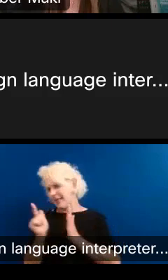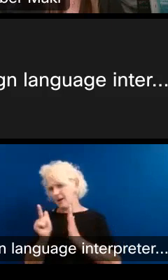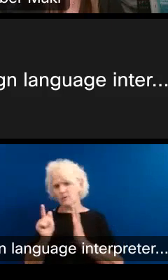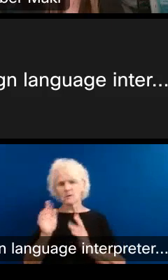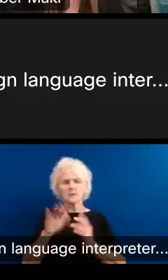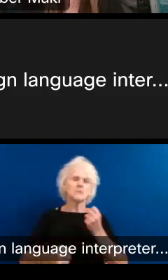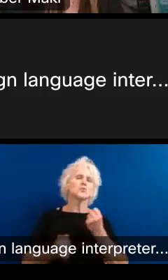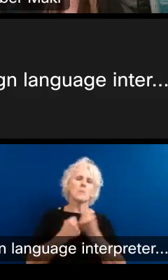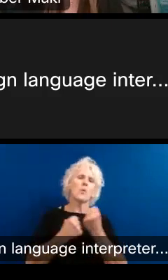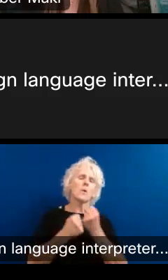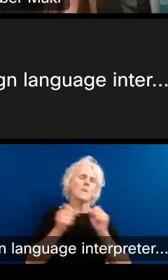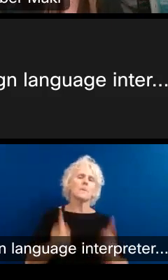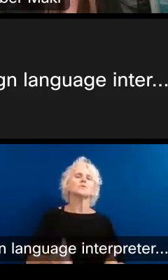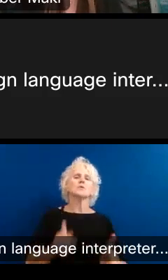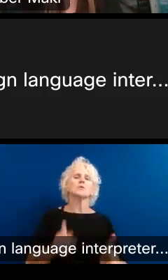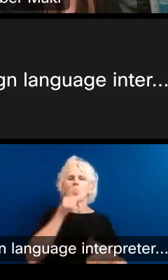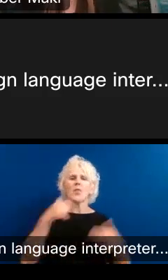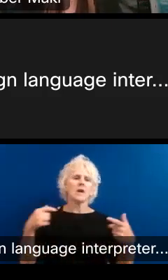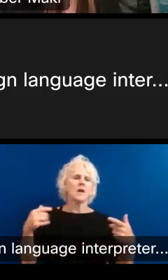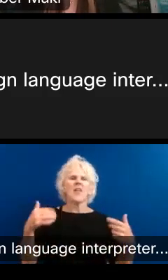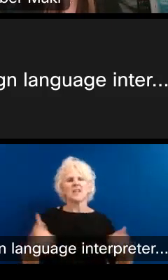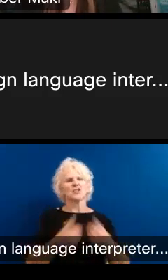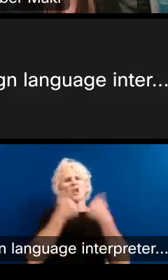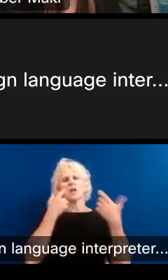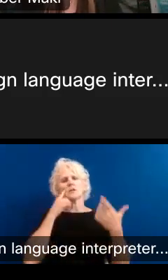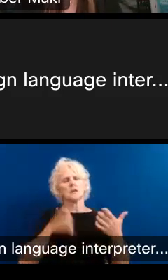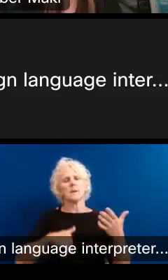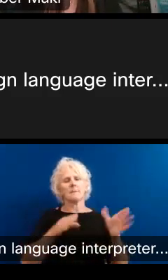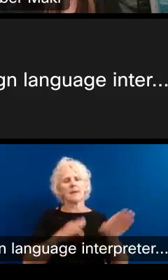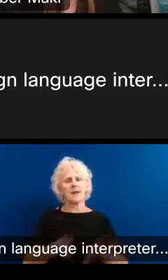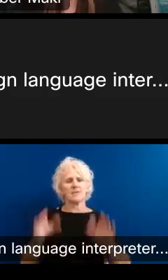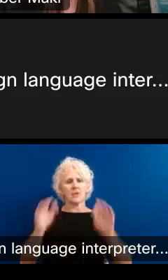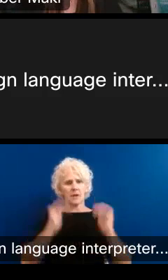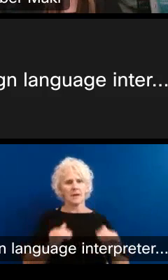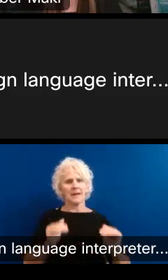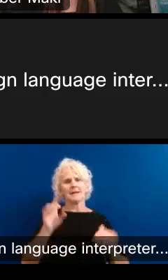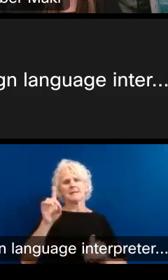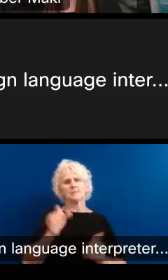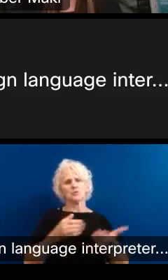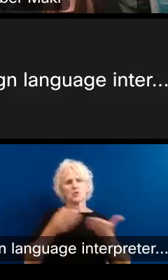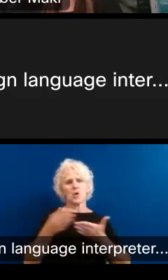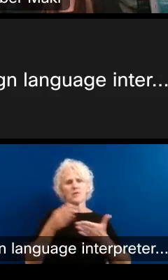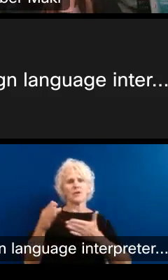with challenging behavior. And the Disability Services Division training handout archive,